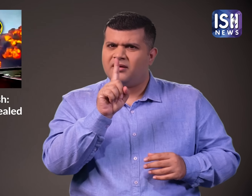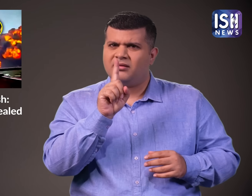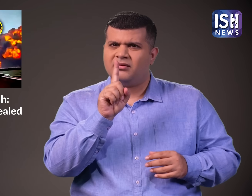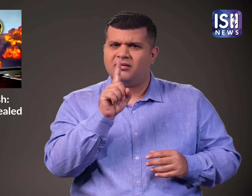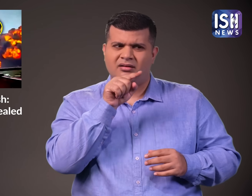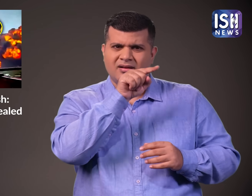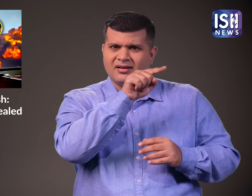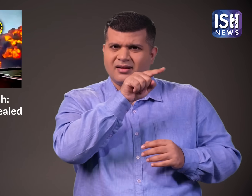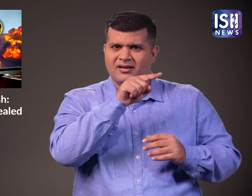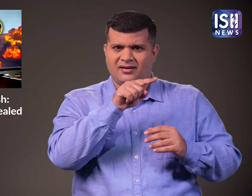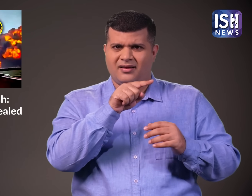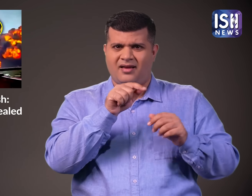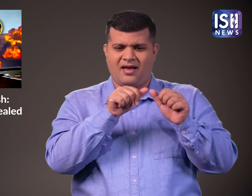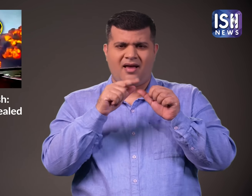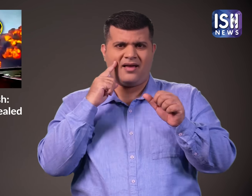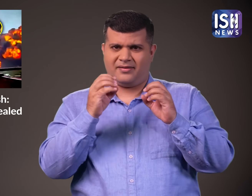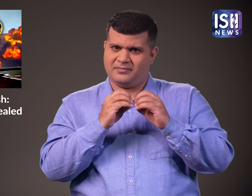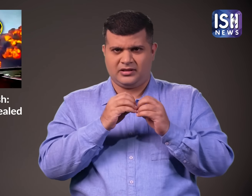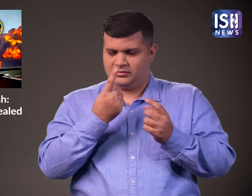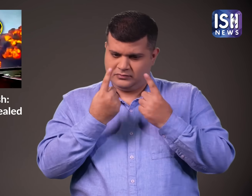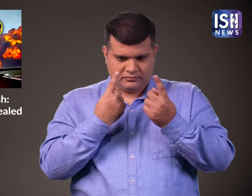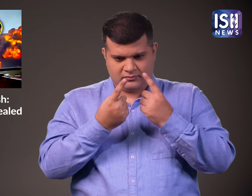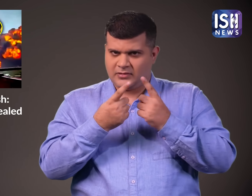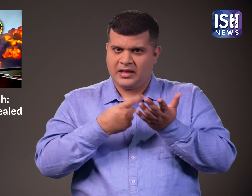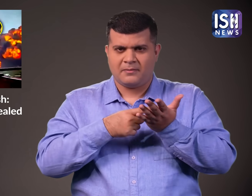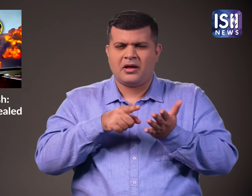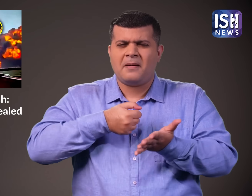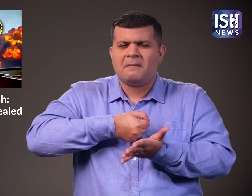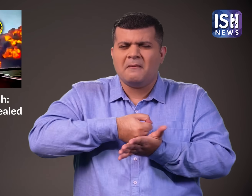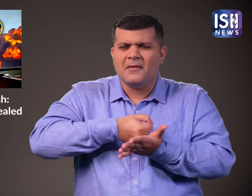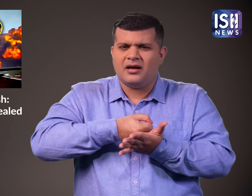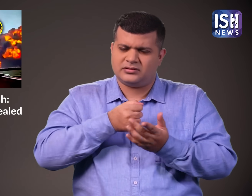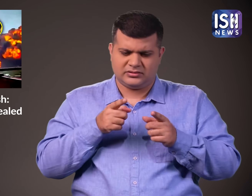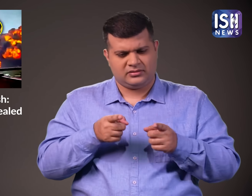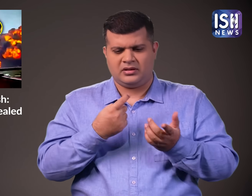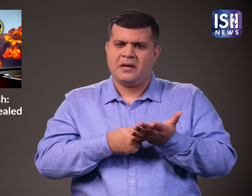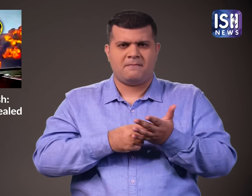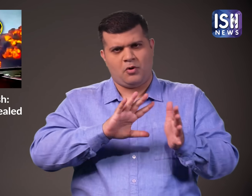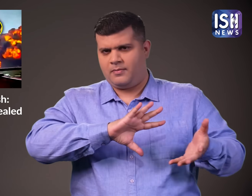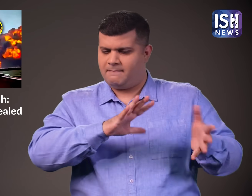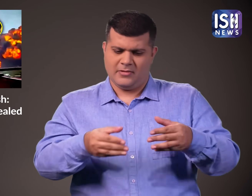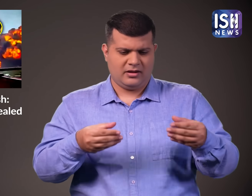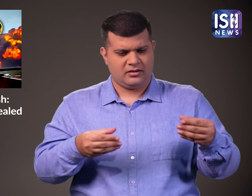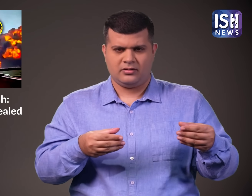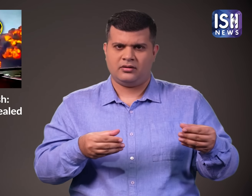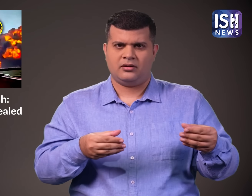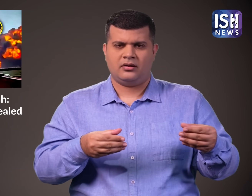The AAIB claims this is only a basic, initial report.